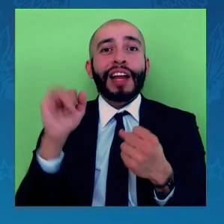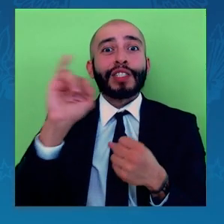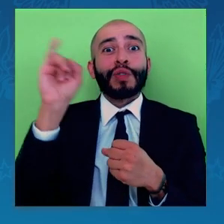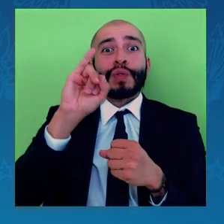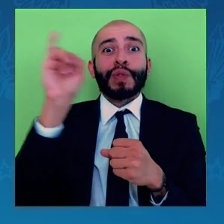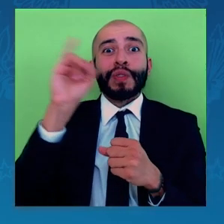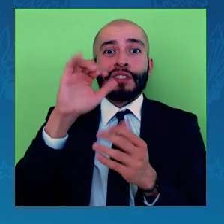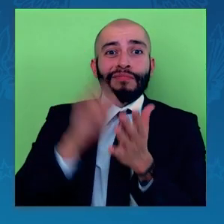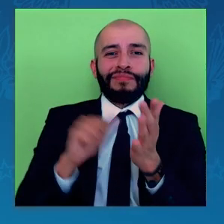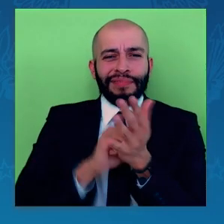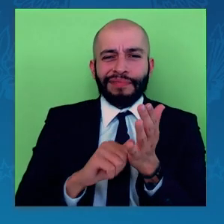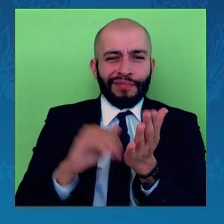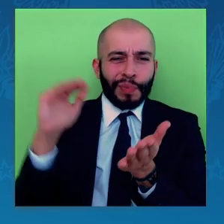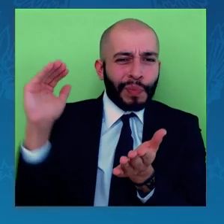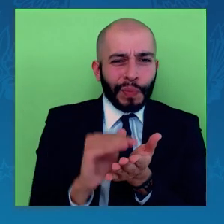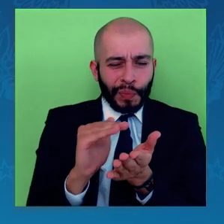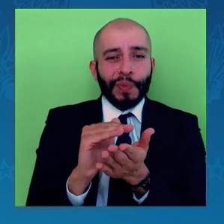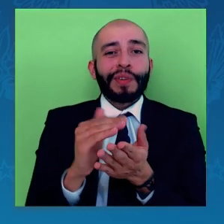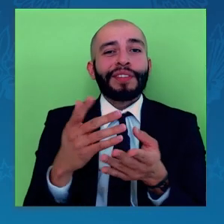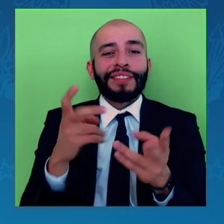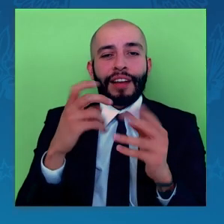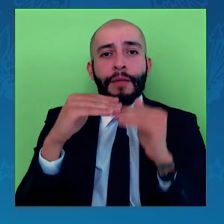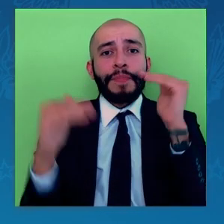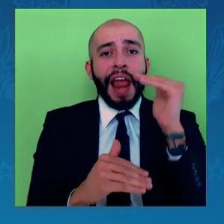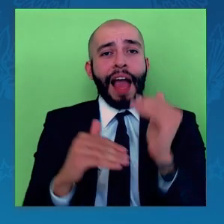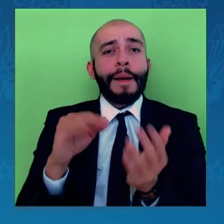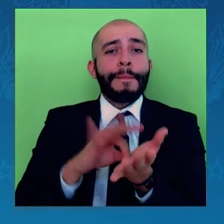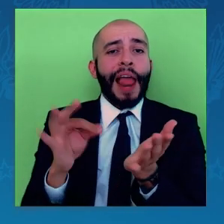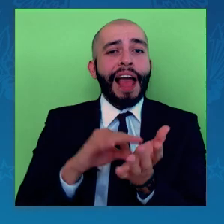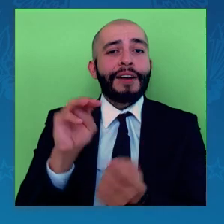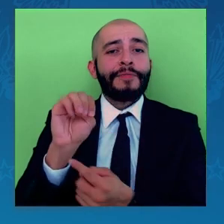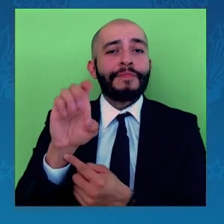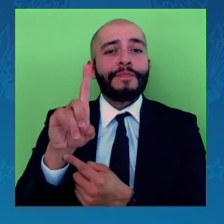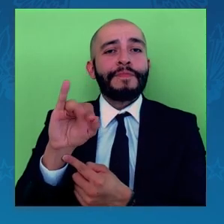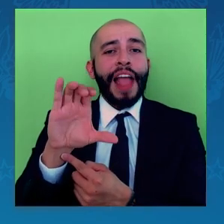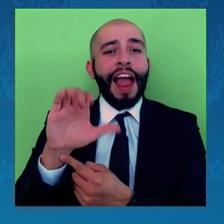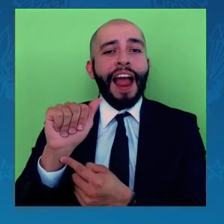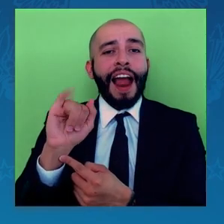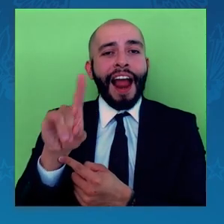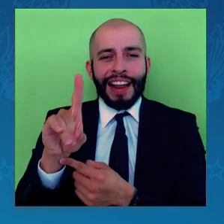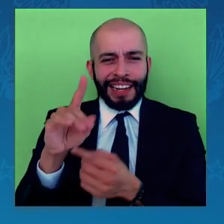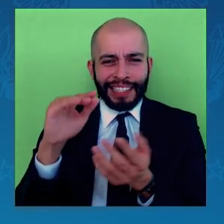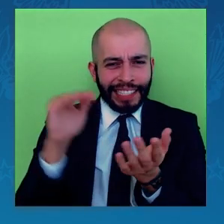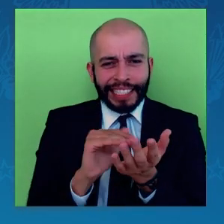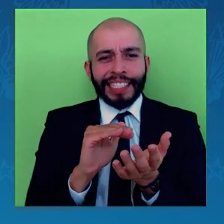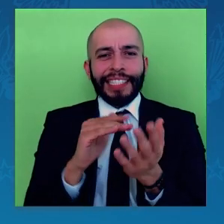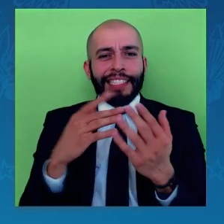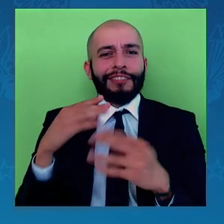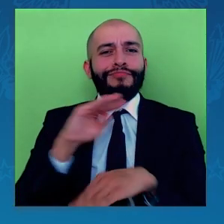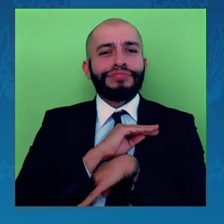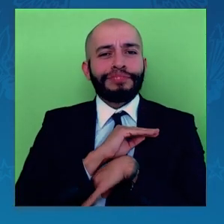Investment in maternal health in order to address the tragedy of black maternal mortality in America,